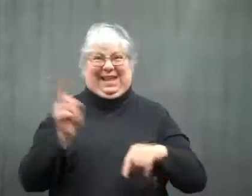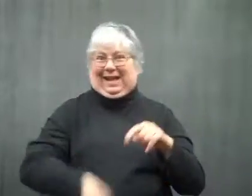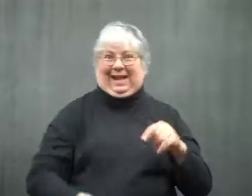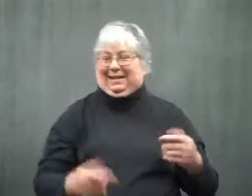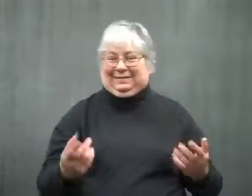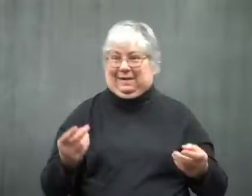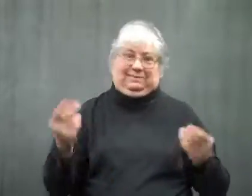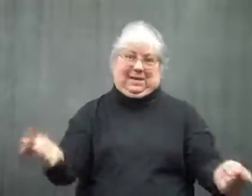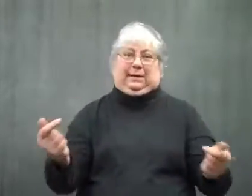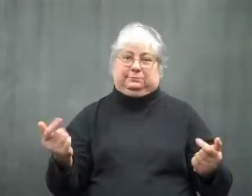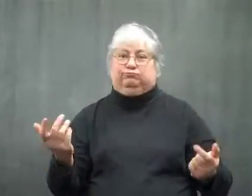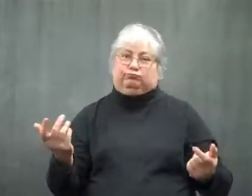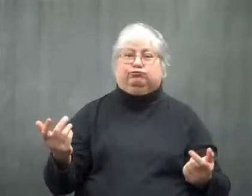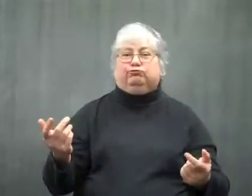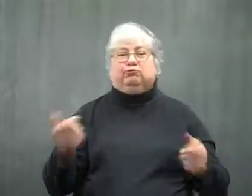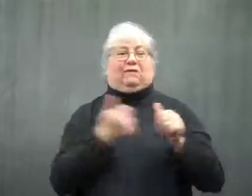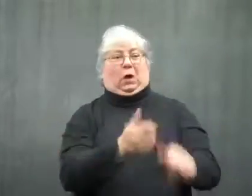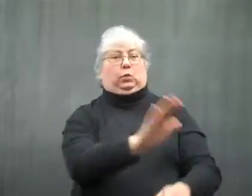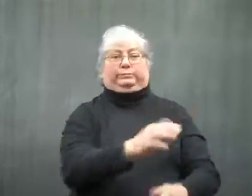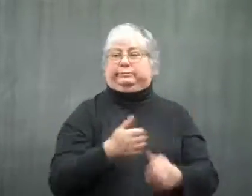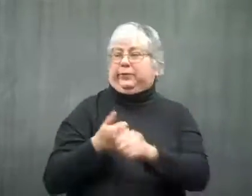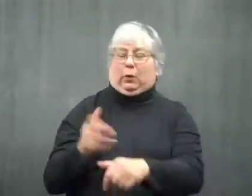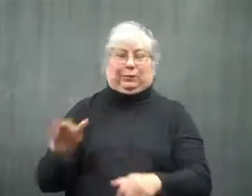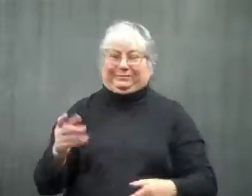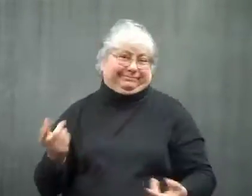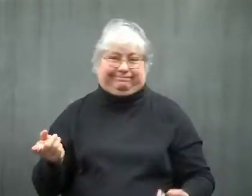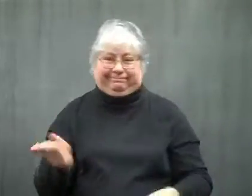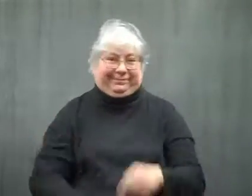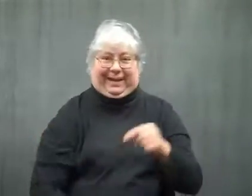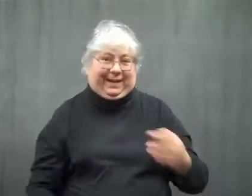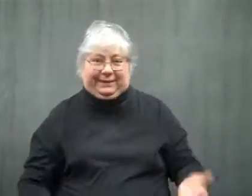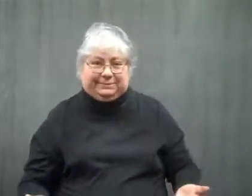It's not going to happen just like that, with one side automatically getting their way.